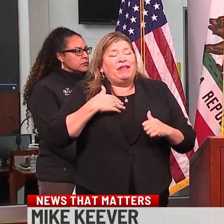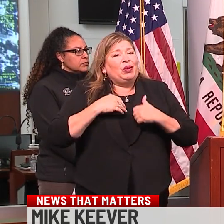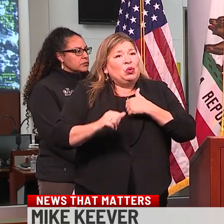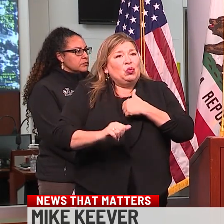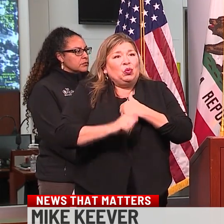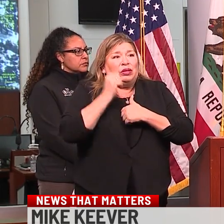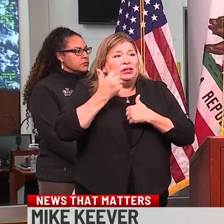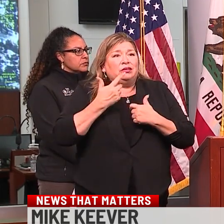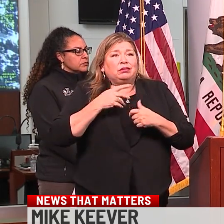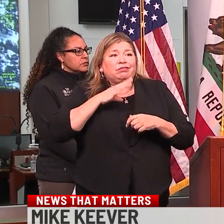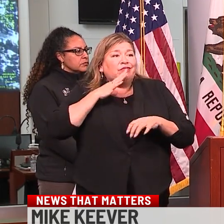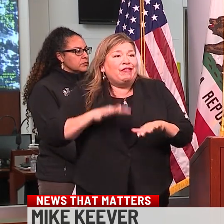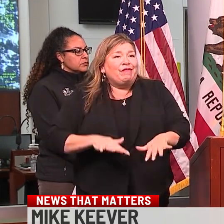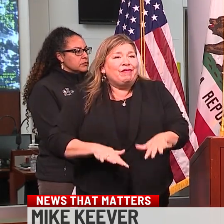WITH ACCUMULATED SNOW FALL